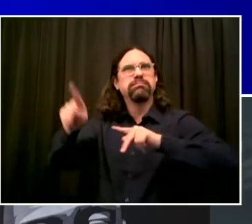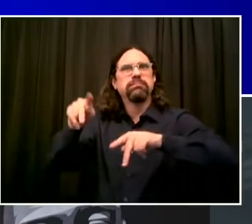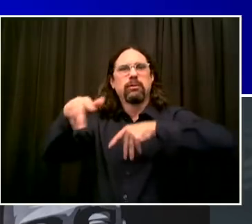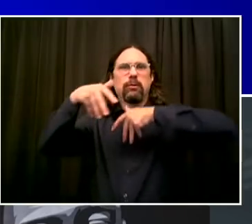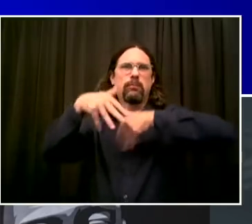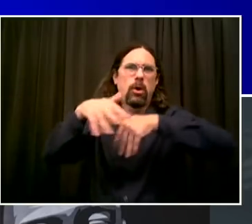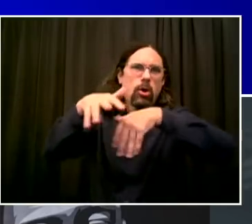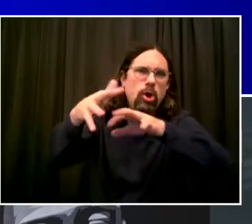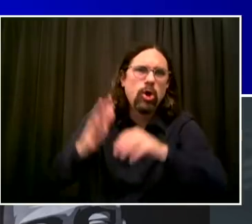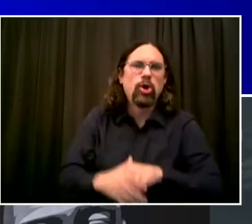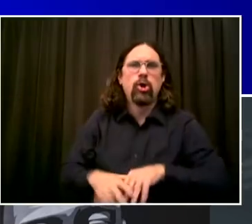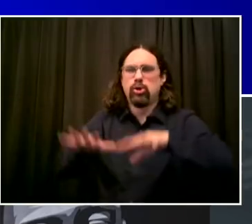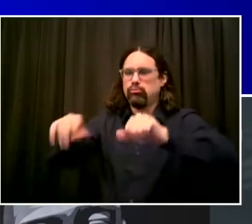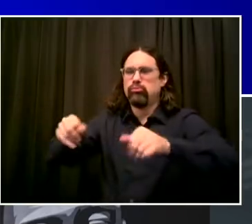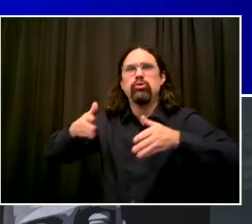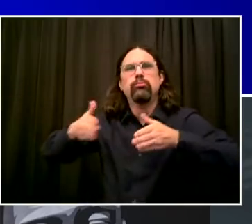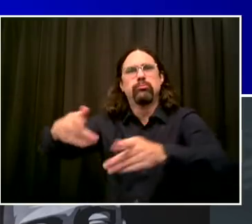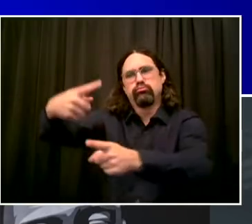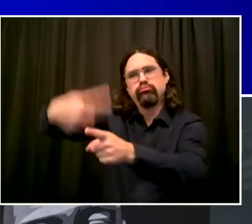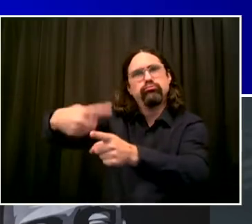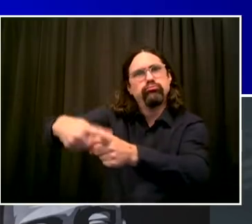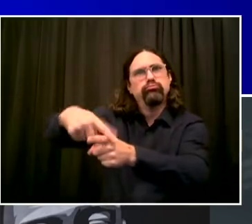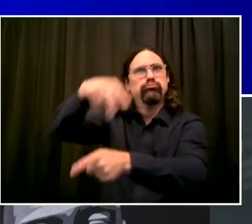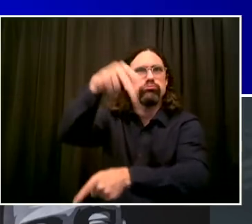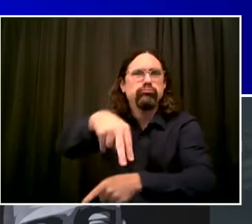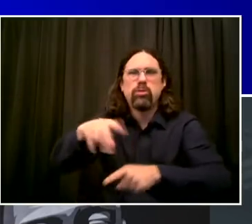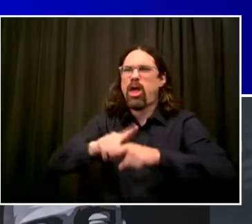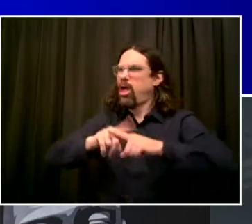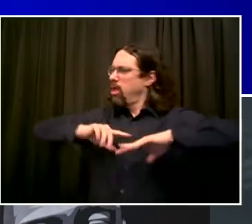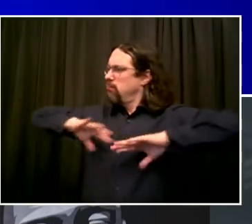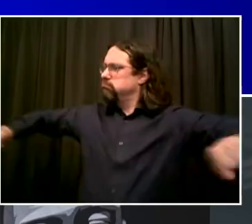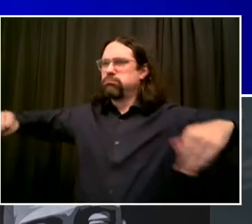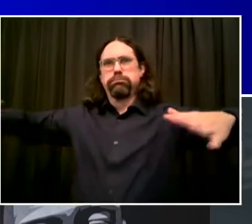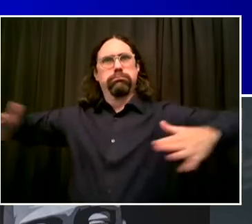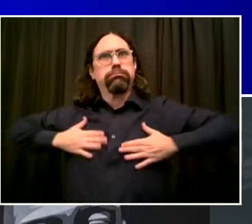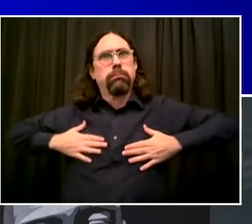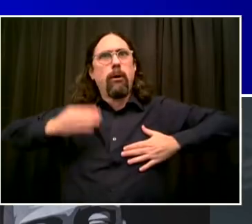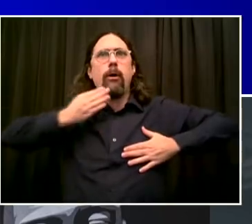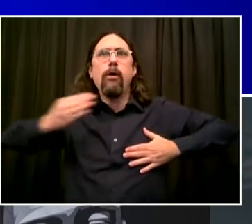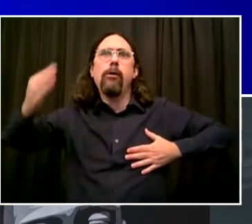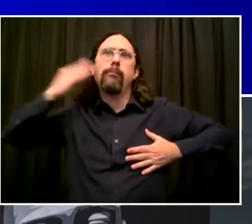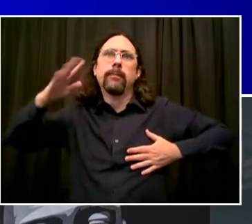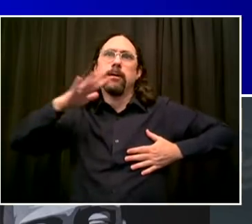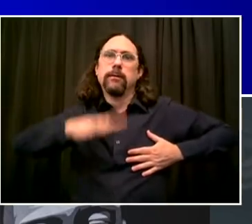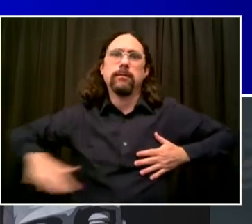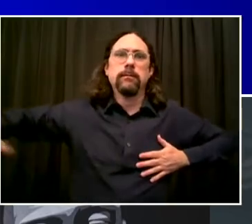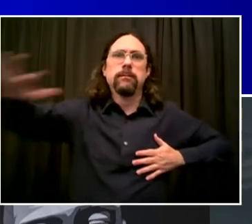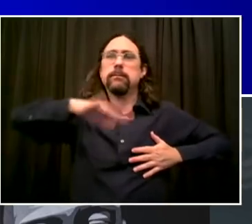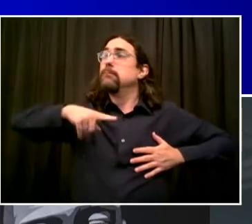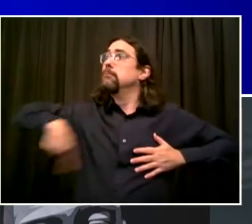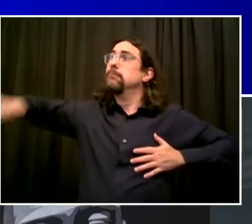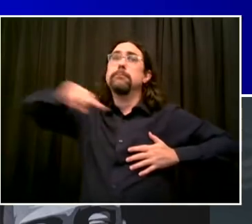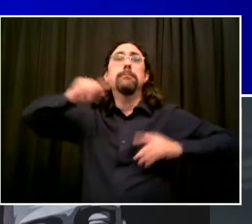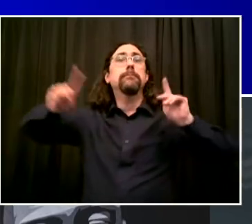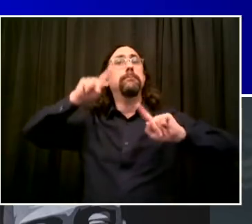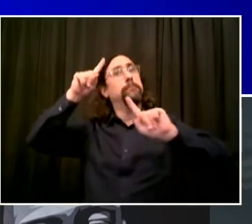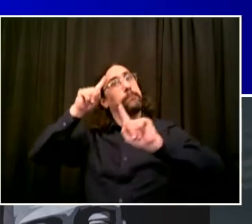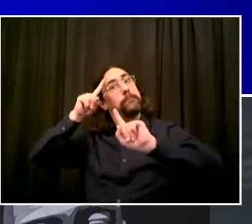COMMUNITY MARCH. THAT WAS IN HARLEM LAST SATURDAY NIGHT. YOU SEE COMMUNITY MEMBERS THAT WANT JUSTICE AND SAFETY, THOSE TWO THINGS MUST